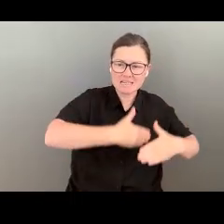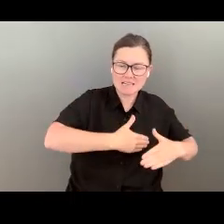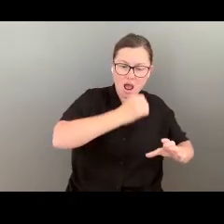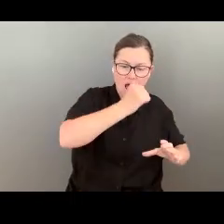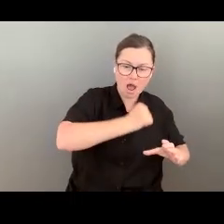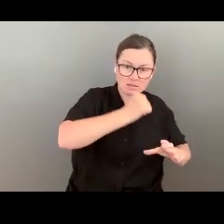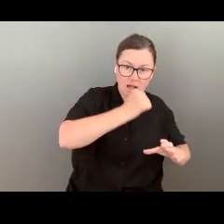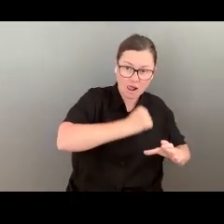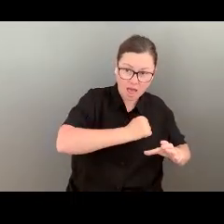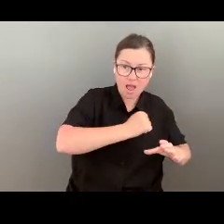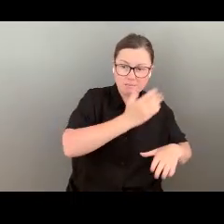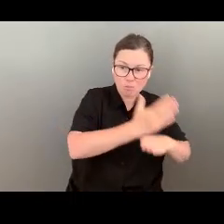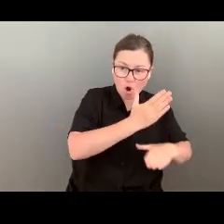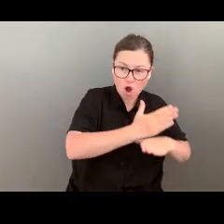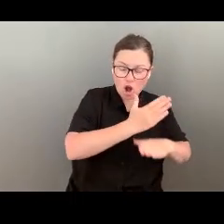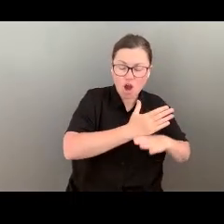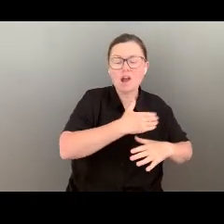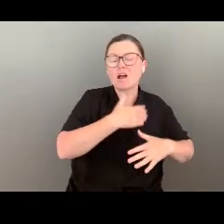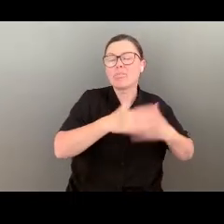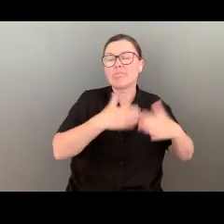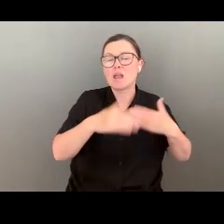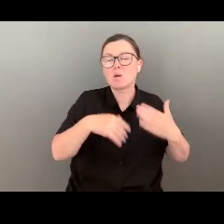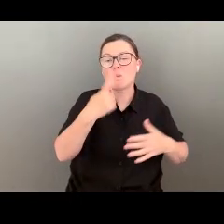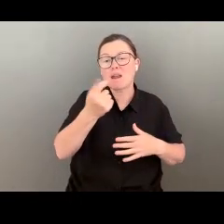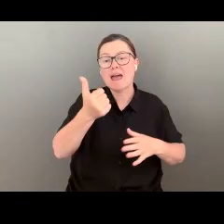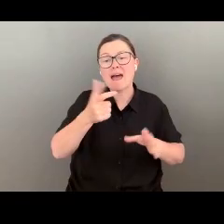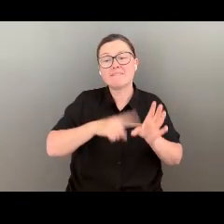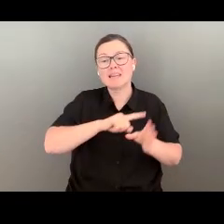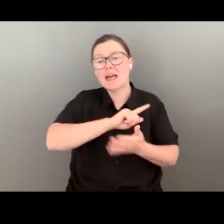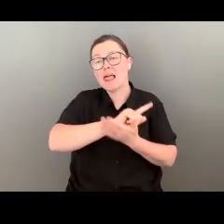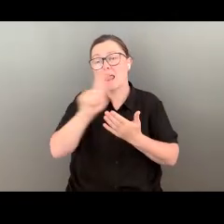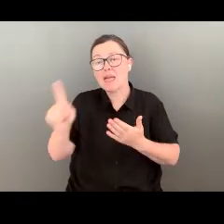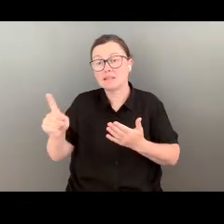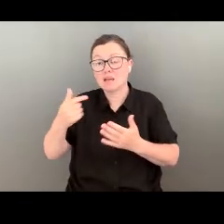And from that point, if you kind of just maybe flick through the slides,